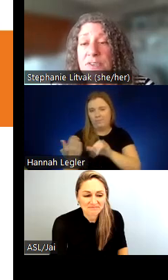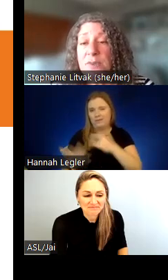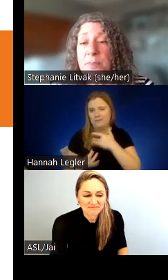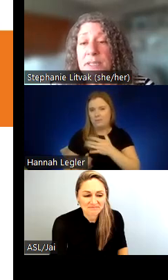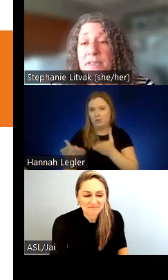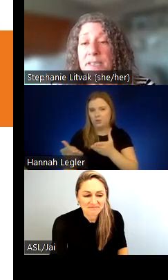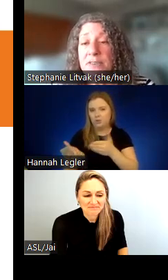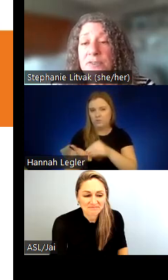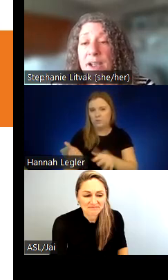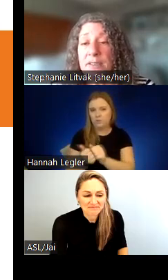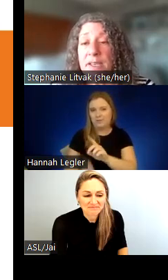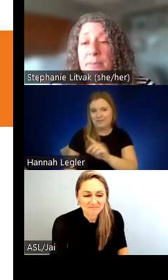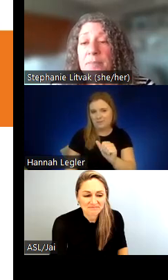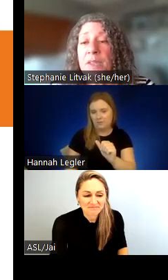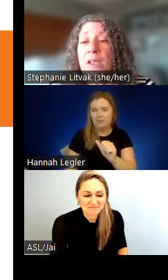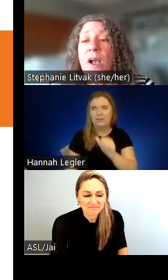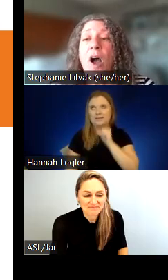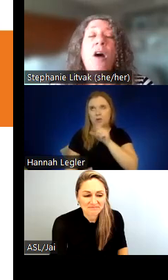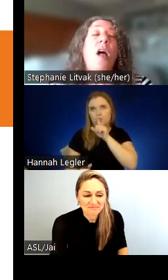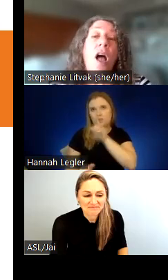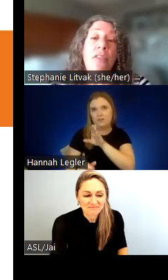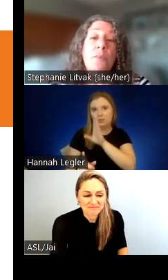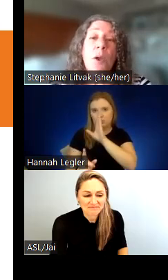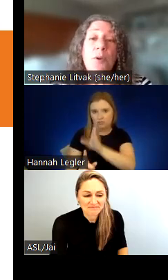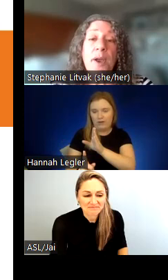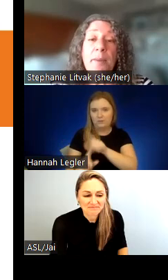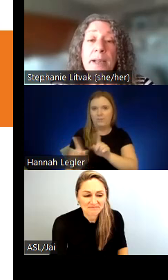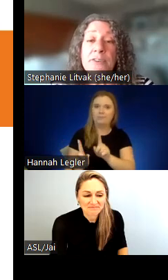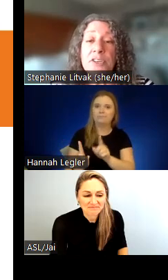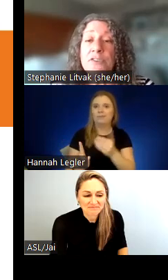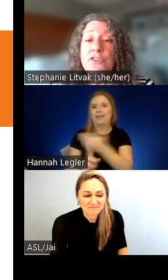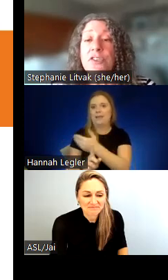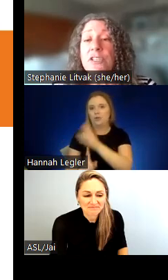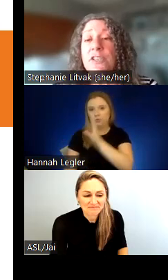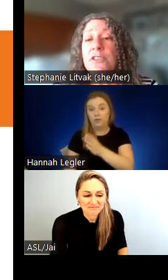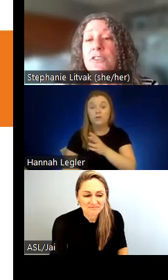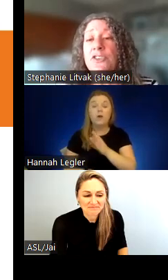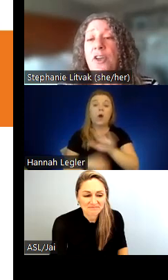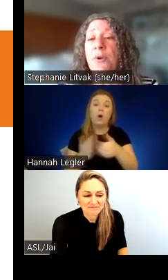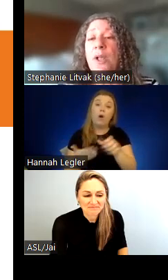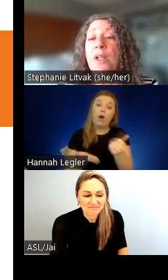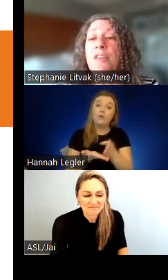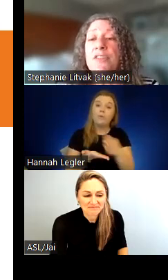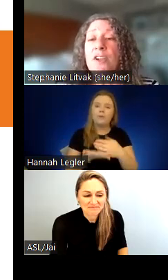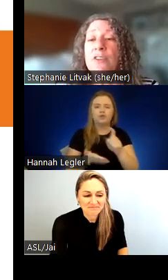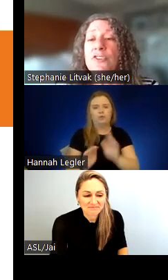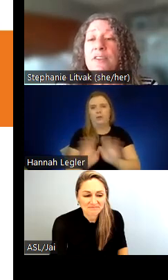disabilities indirectly, all other program budgets should clearly show that the contract